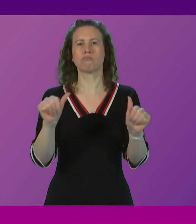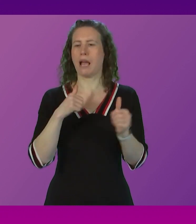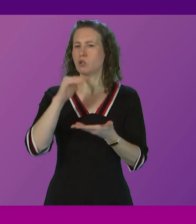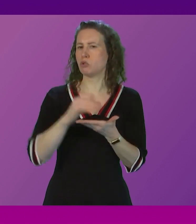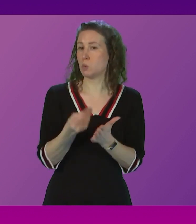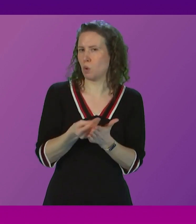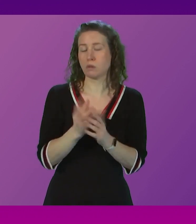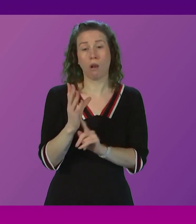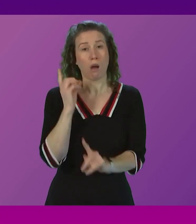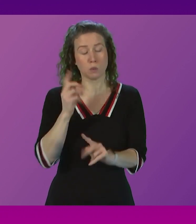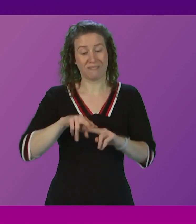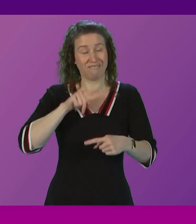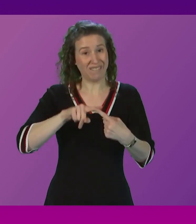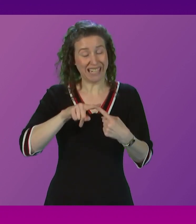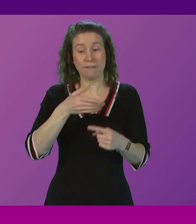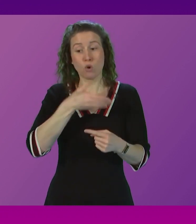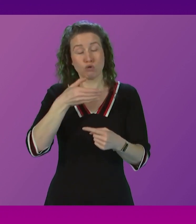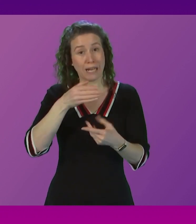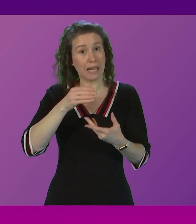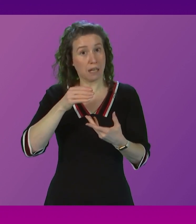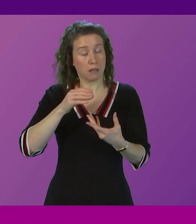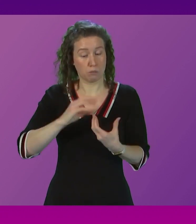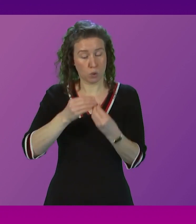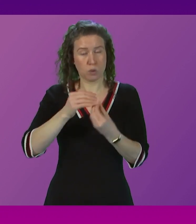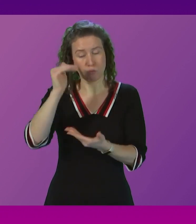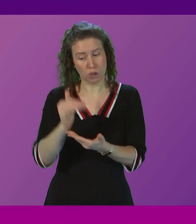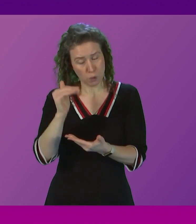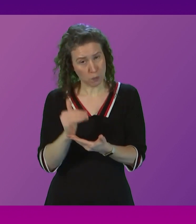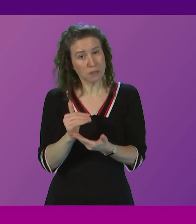fees for drinks producers were substantially reduced by the scheme administrator,